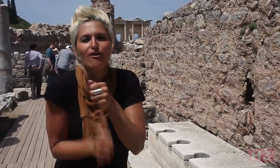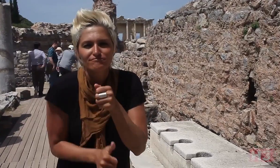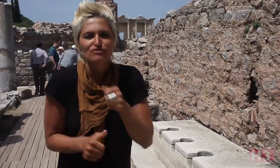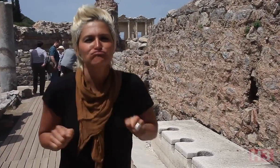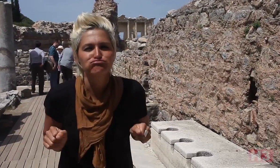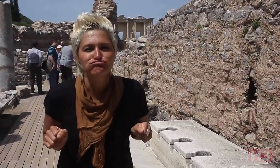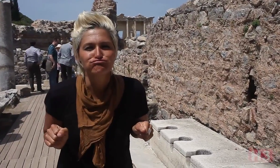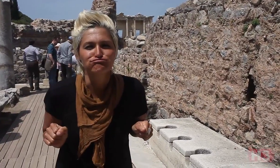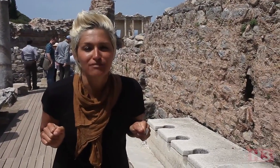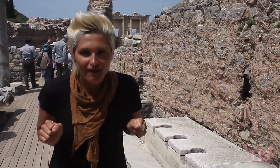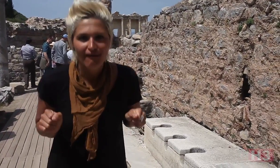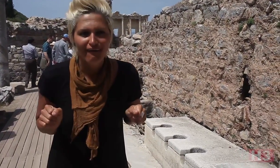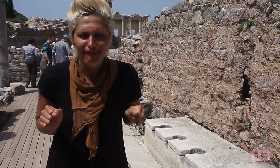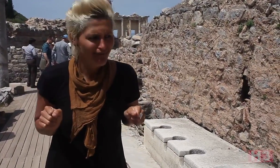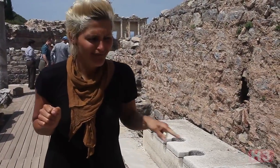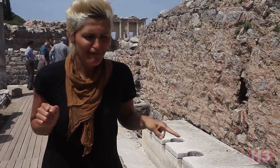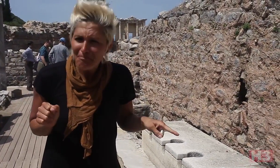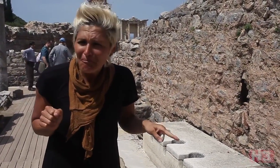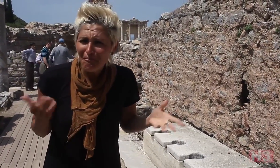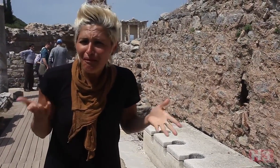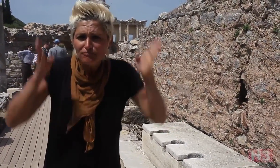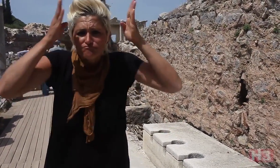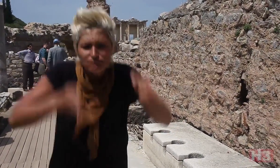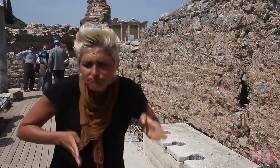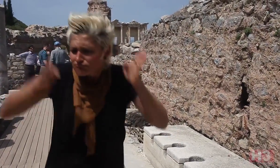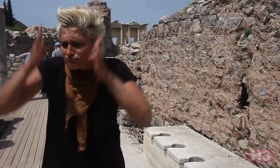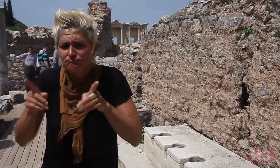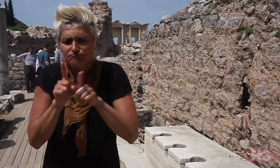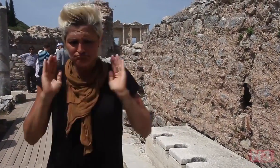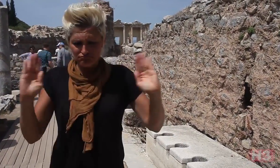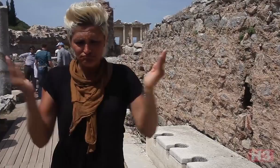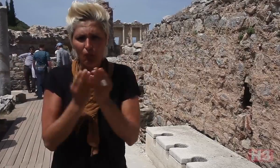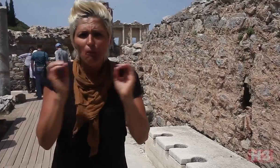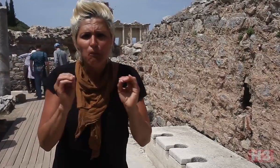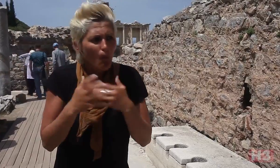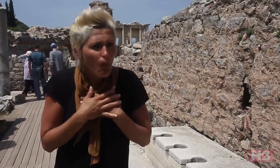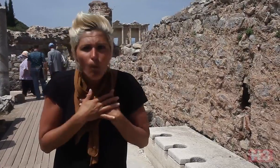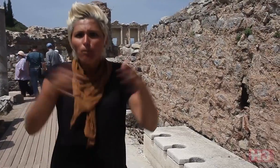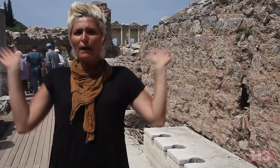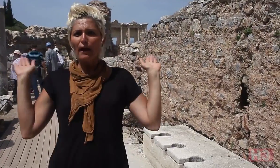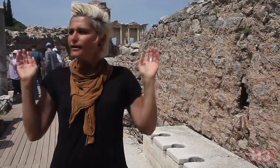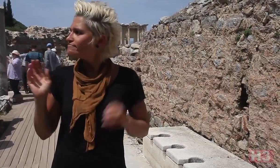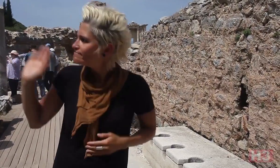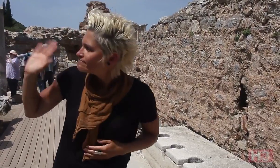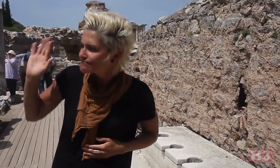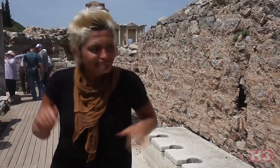These are latrines for your waste. There are no stalls. It is open.